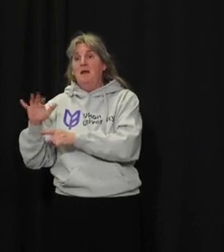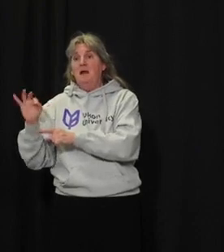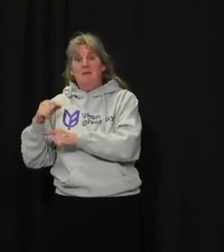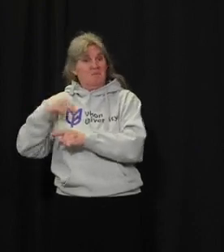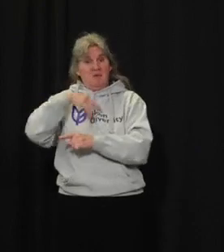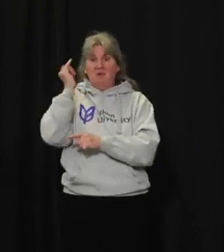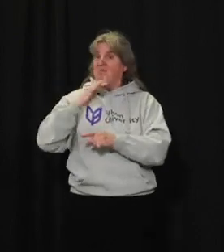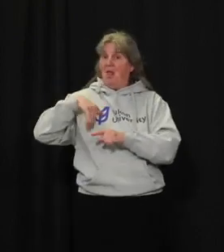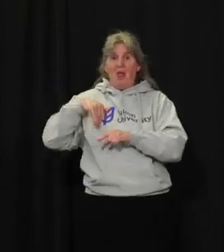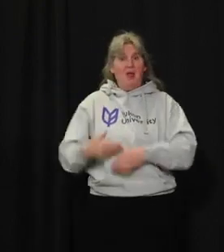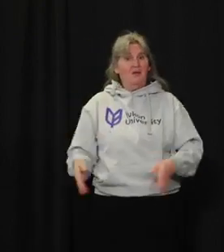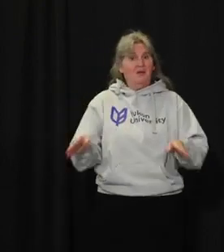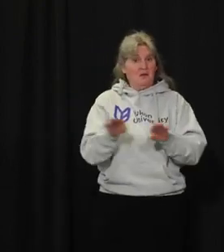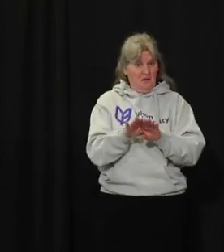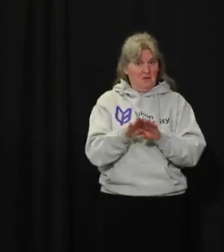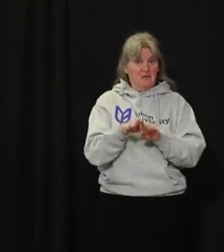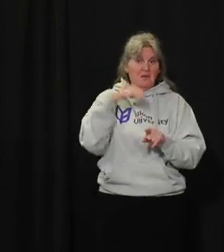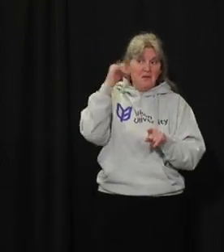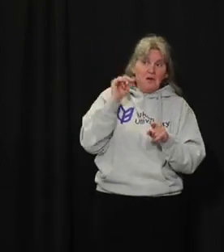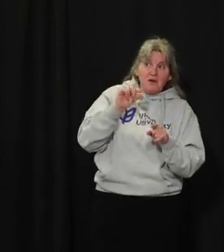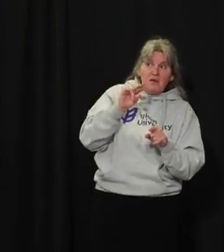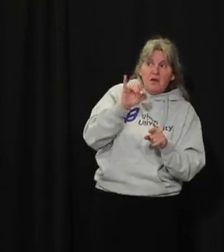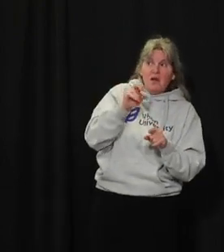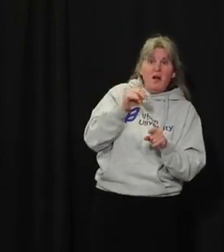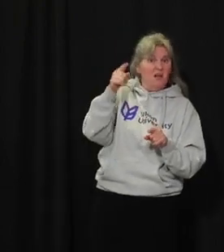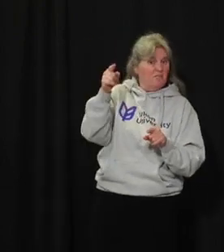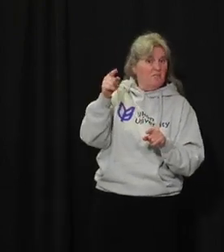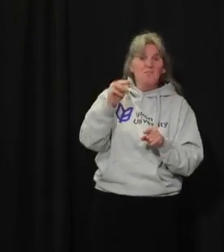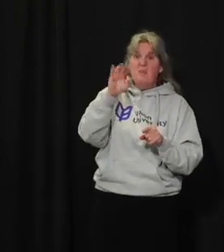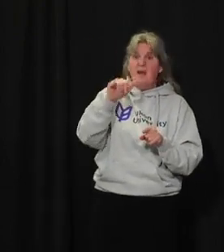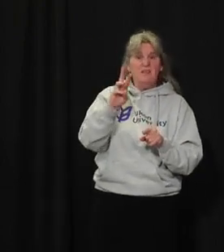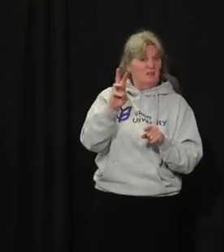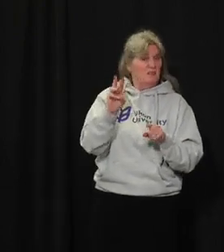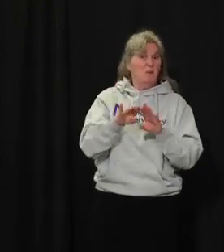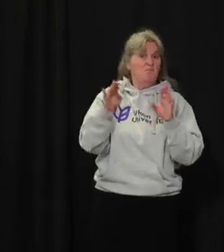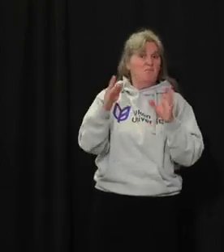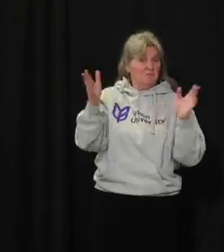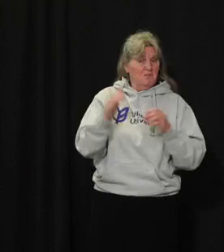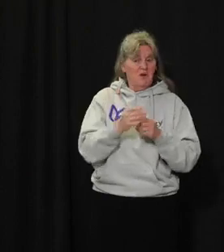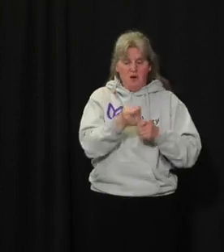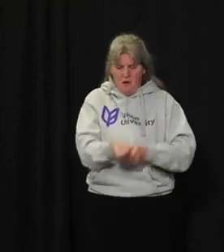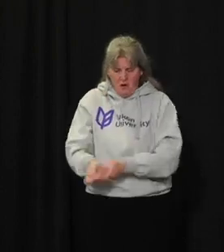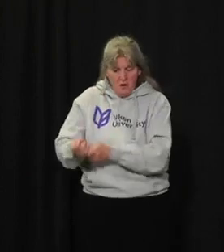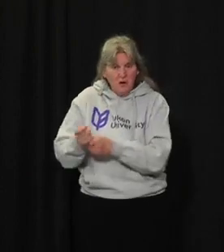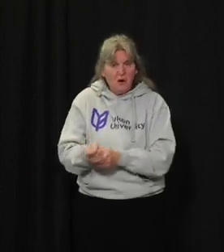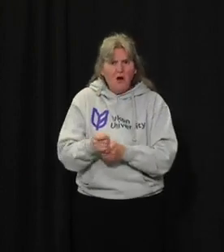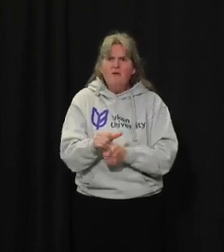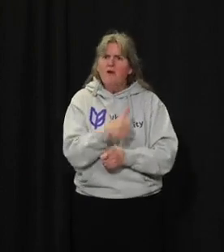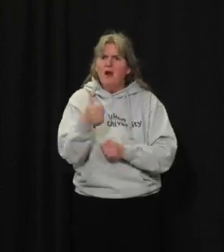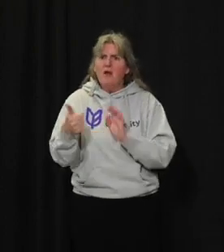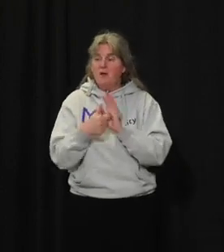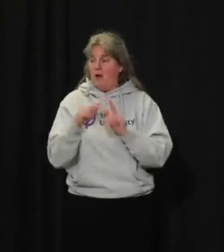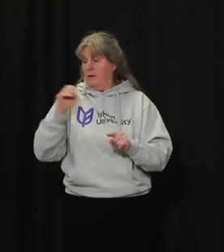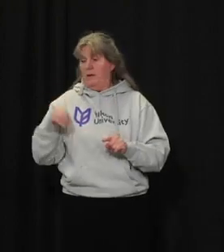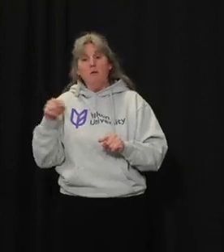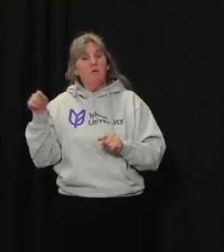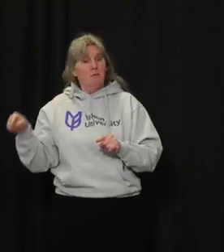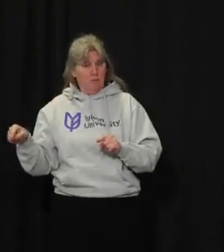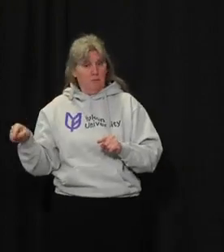In Yukon they were never closed. Yukon gardens opened up May 6th. Golf courses is another comparison.